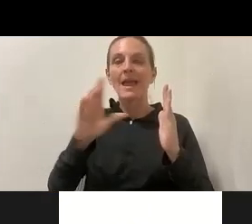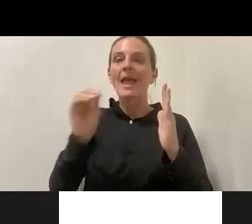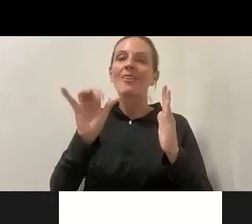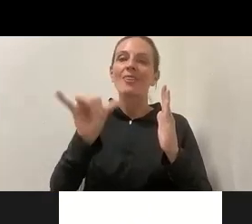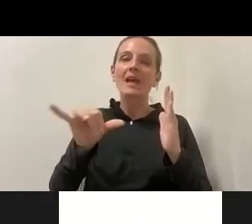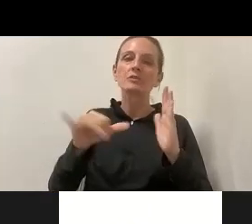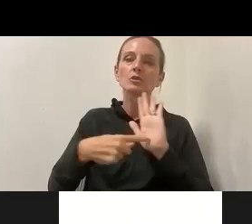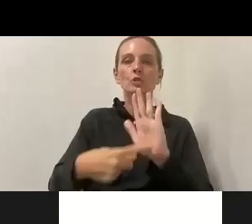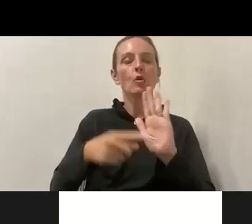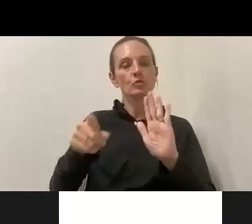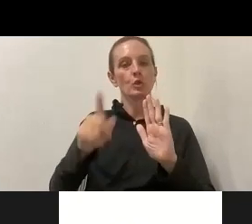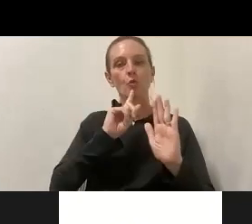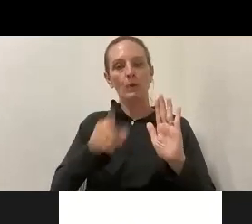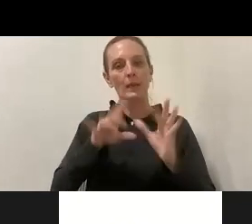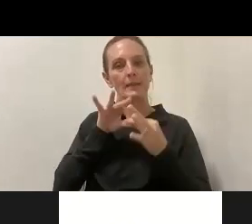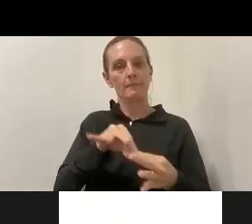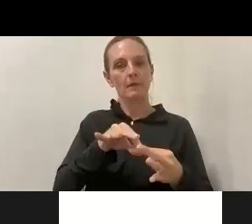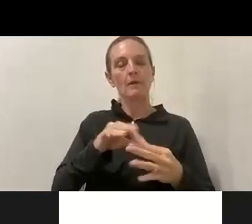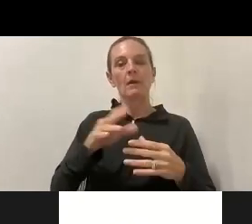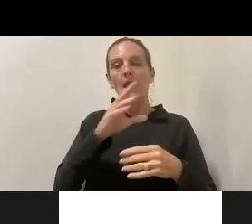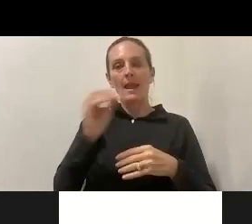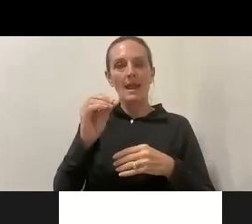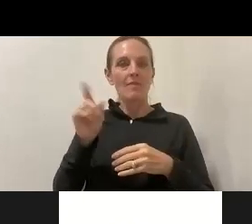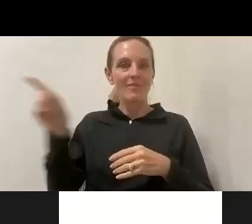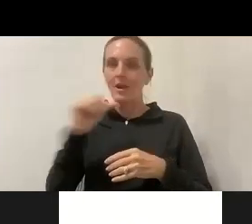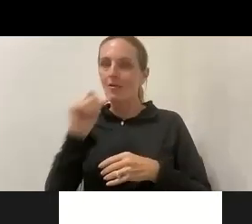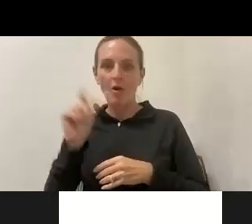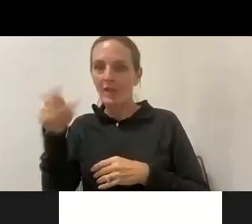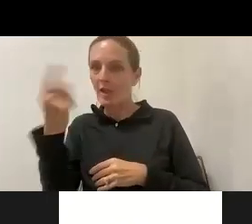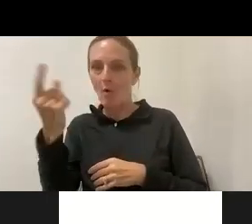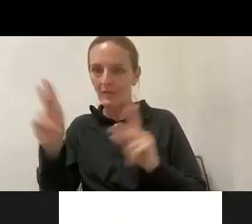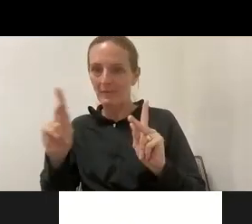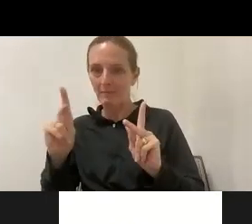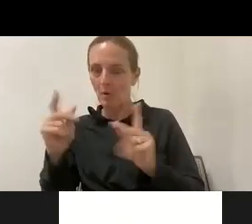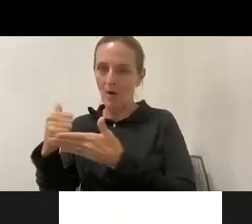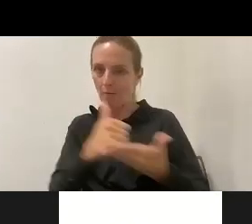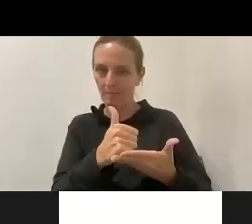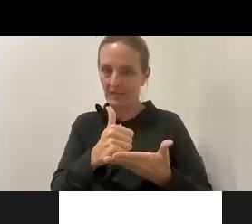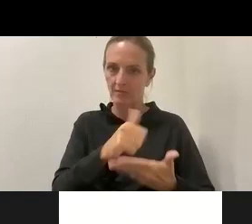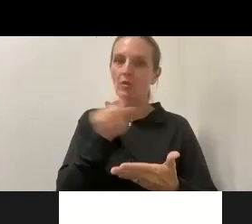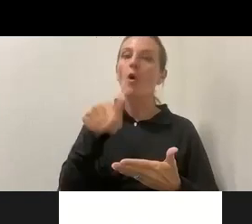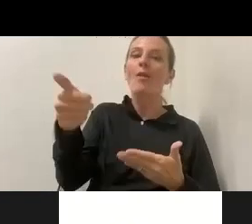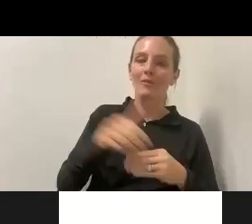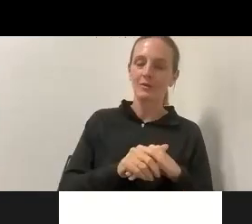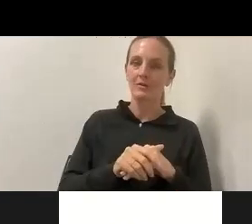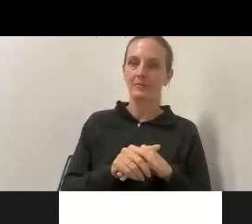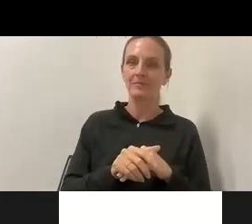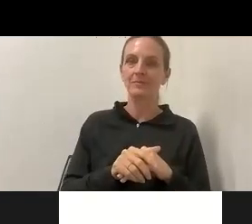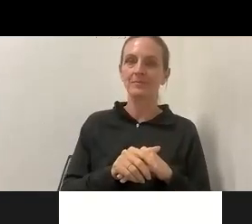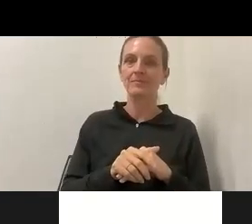so that they’re not necessarily the only ones funding this project. Be careful about including ongoing salary commitments versus project management fees.